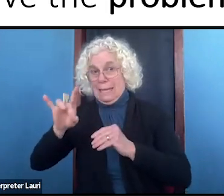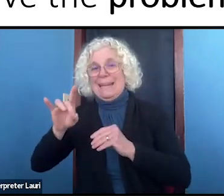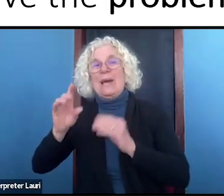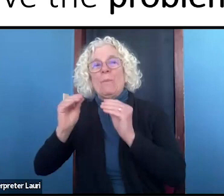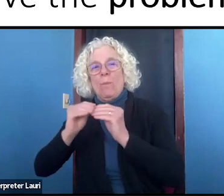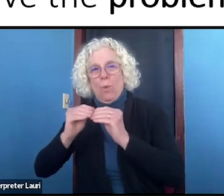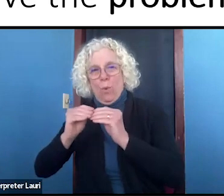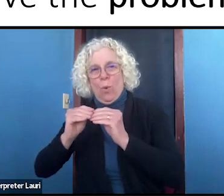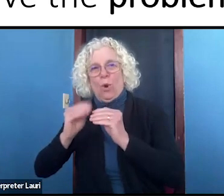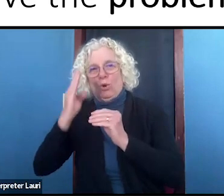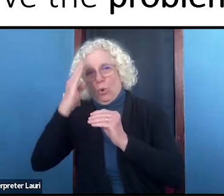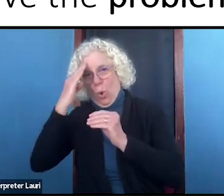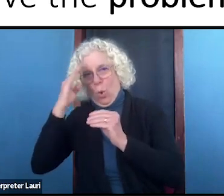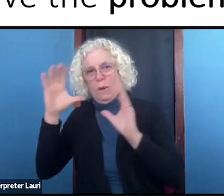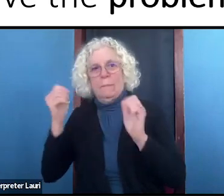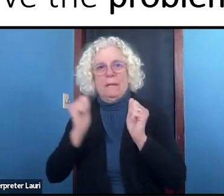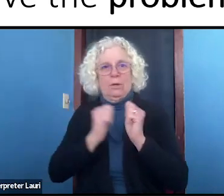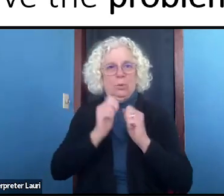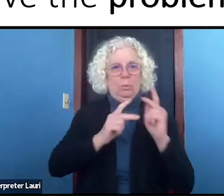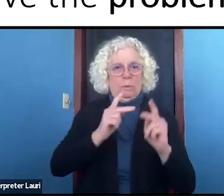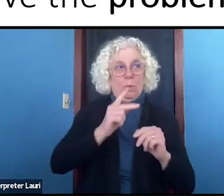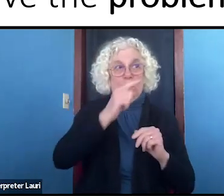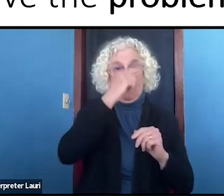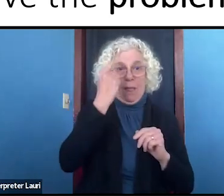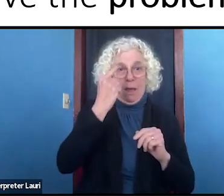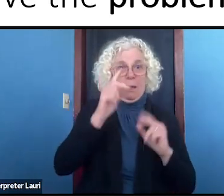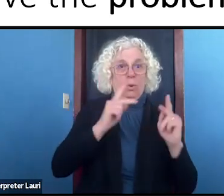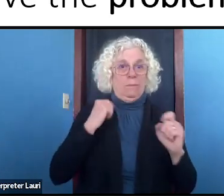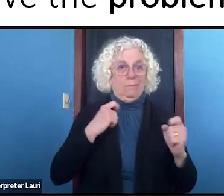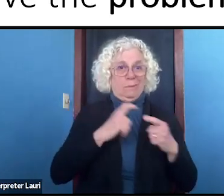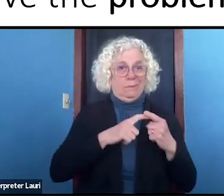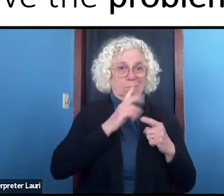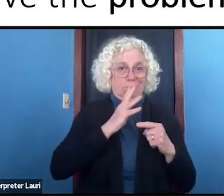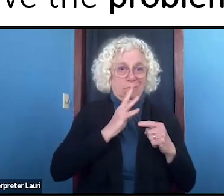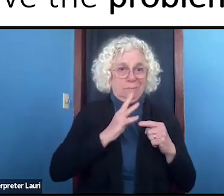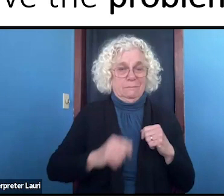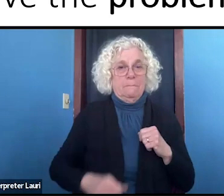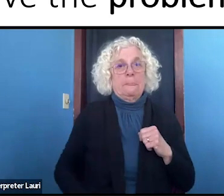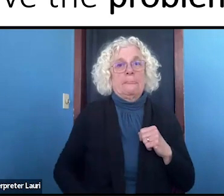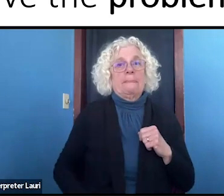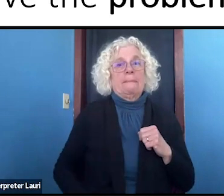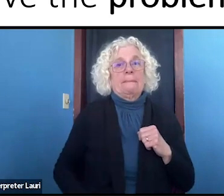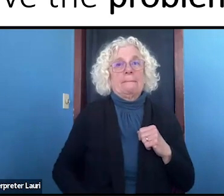than those who are black or Hispanic. And then, Lou, another concern